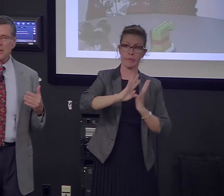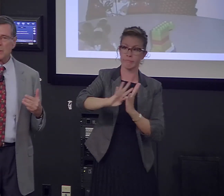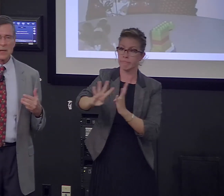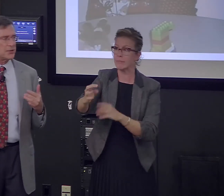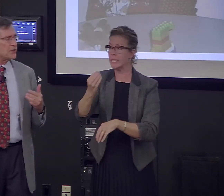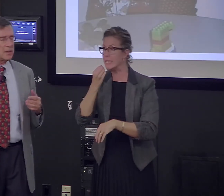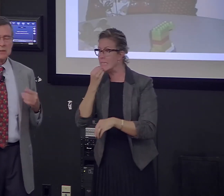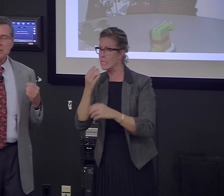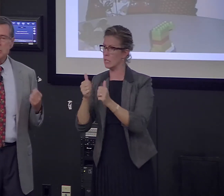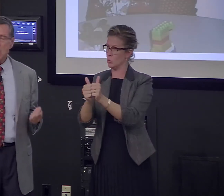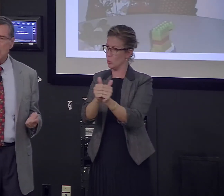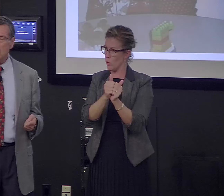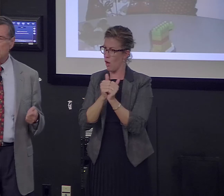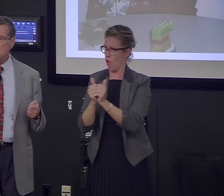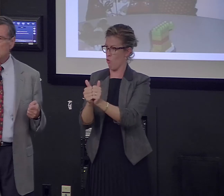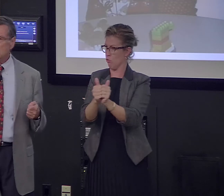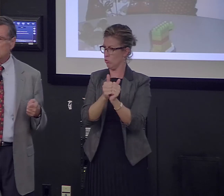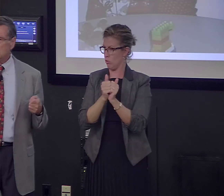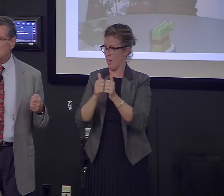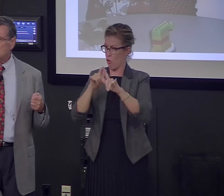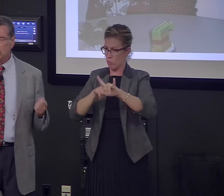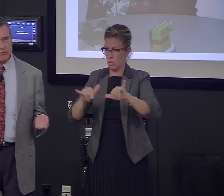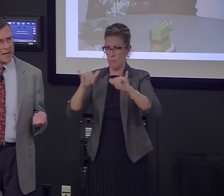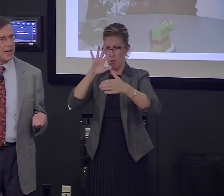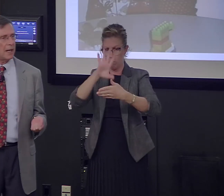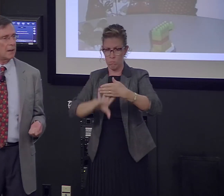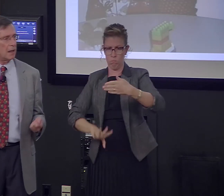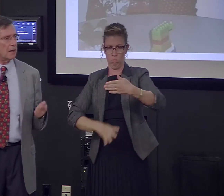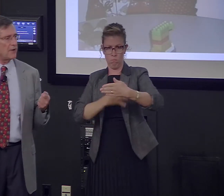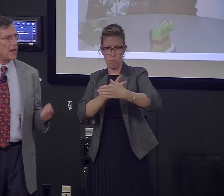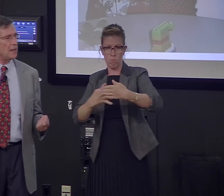There was no training of any of the caregivers in terms